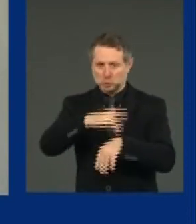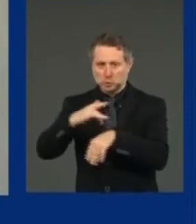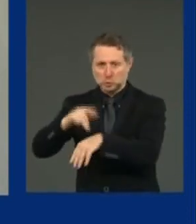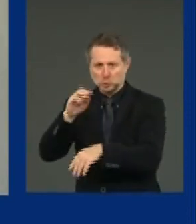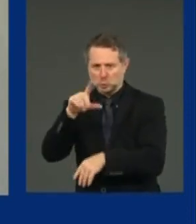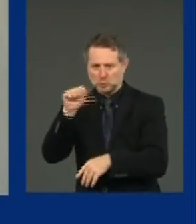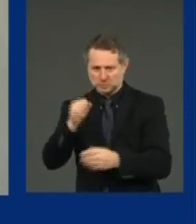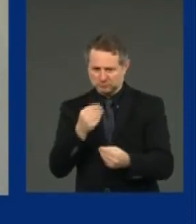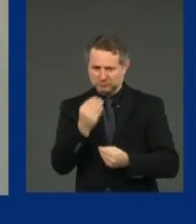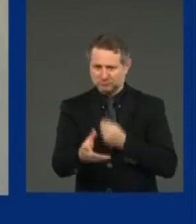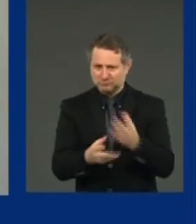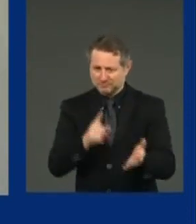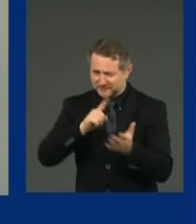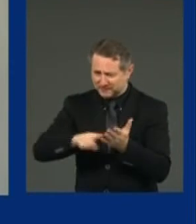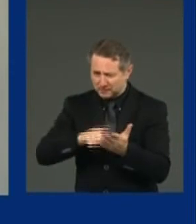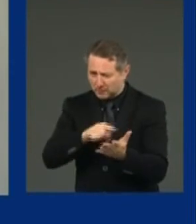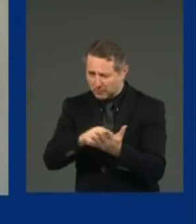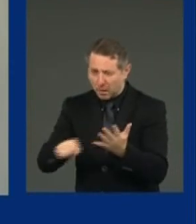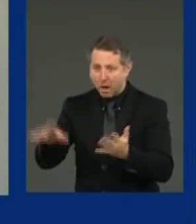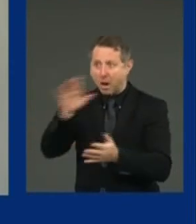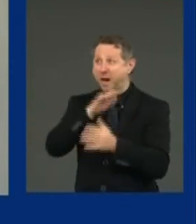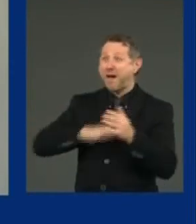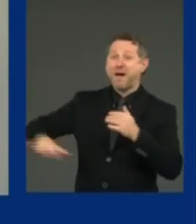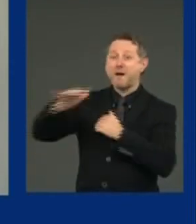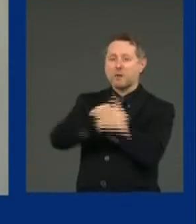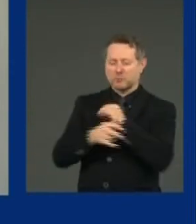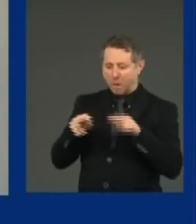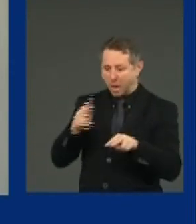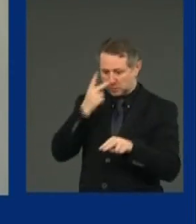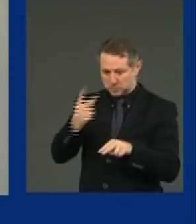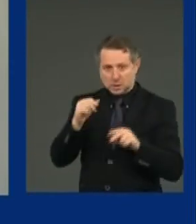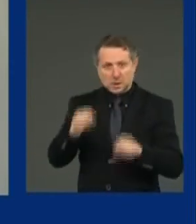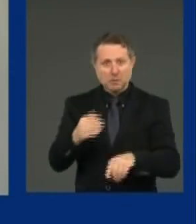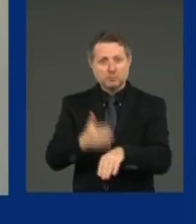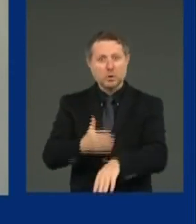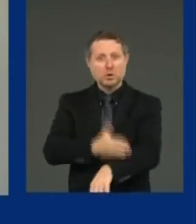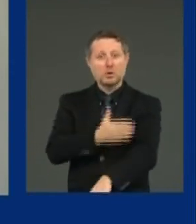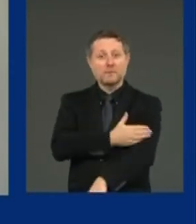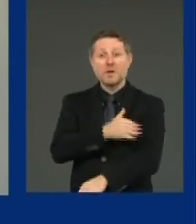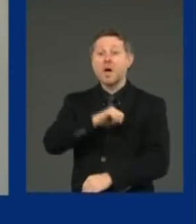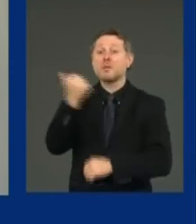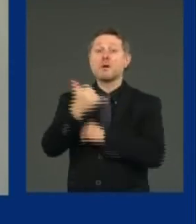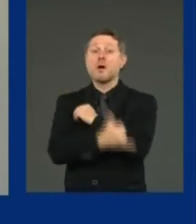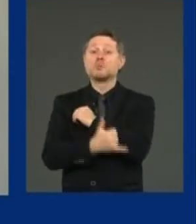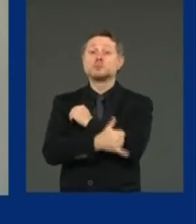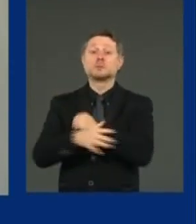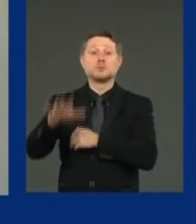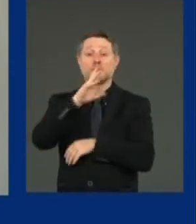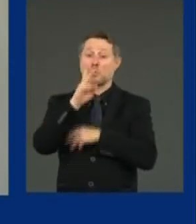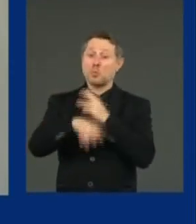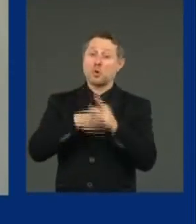STATISTICAL TOOLS DEVELOPED AT UNIVERSITY OF COLUMBIA. IT IS AVAILABLE FOR EVERYONE TO SEE, TEST AND TO IMPROVE.